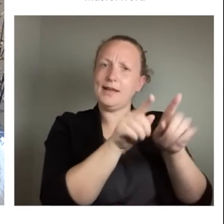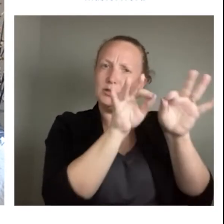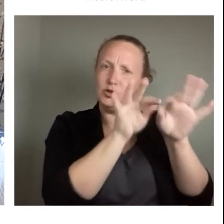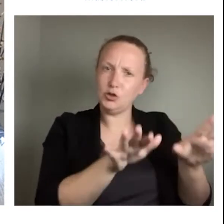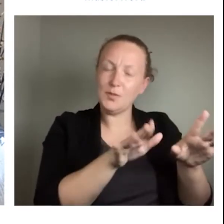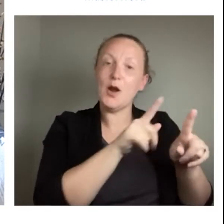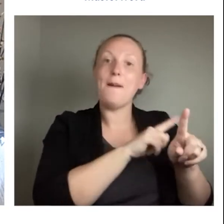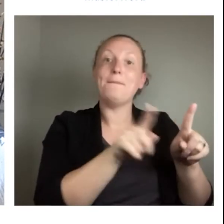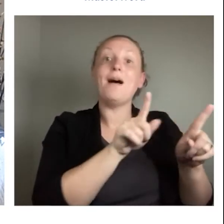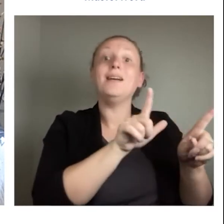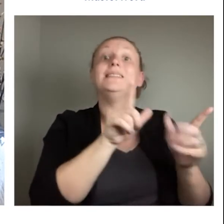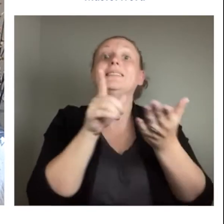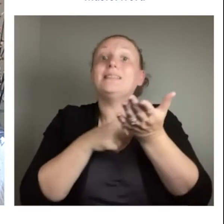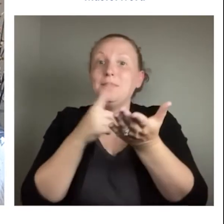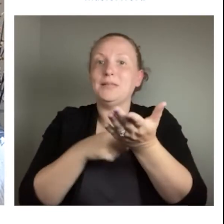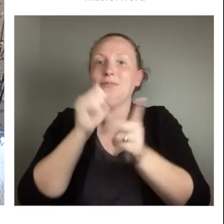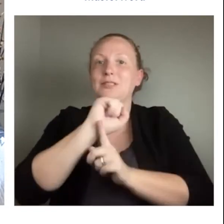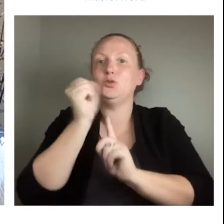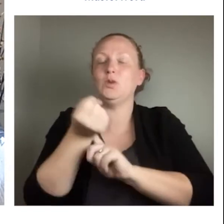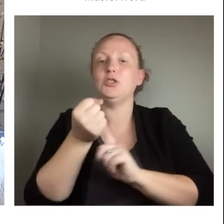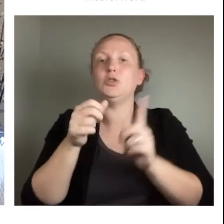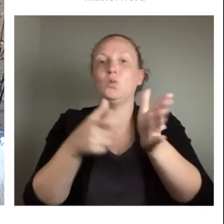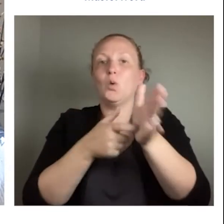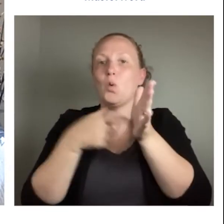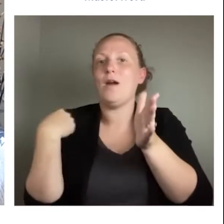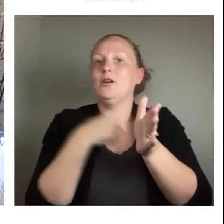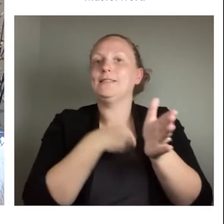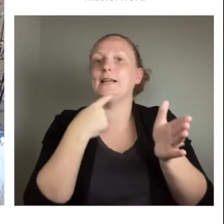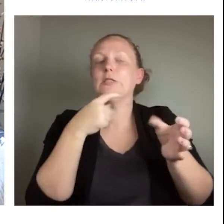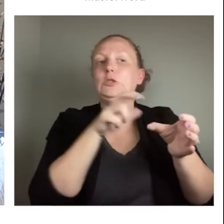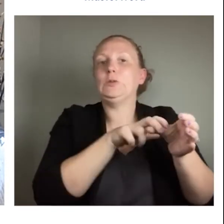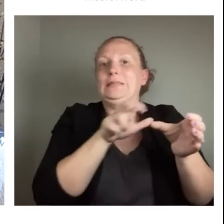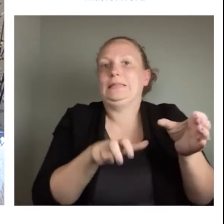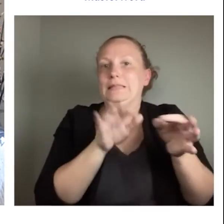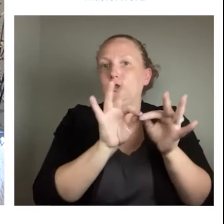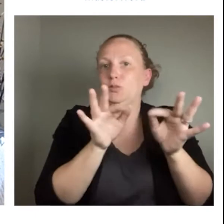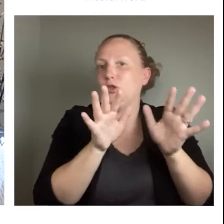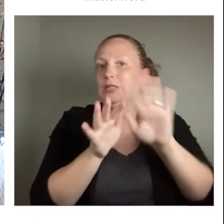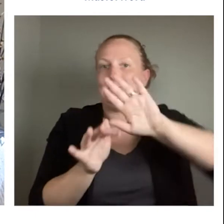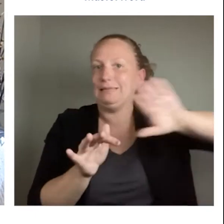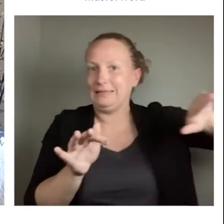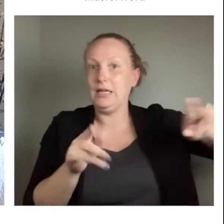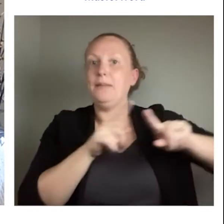staff. So I believe that moving forward there's a lot of work to do. We have to train our staff and we